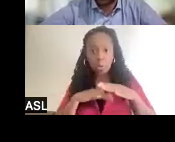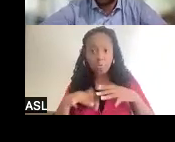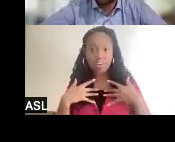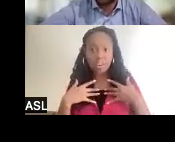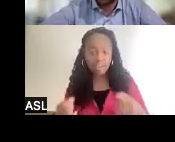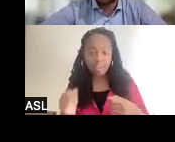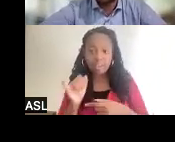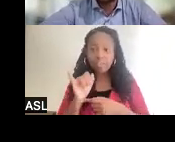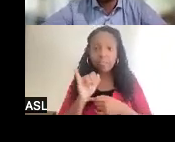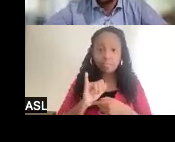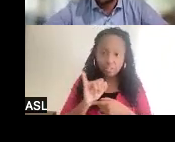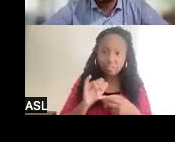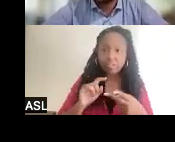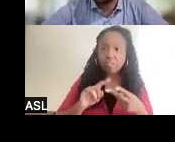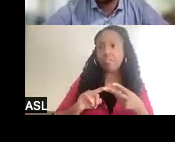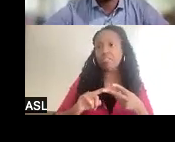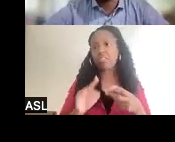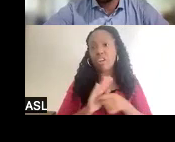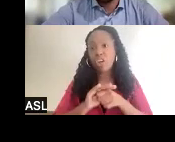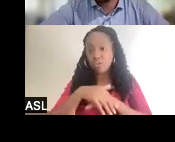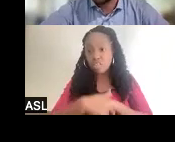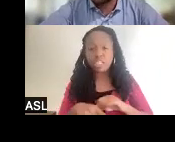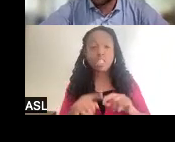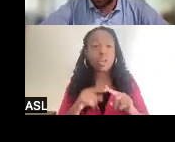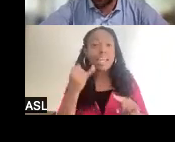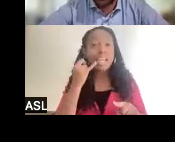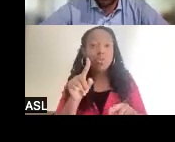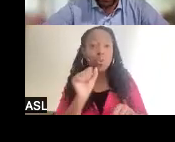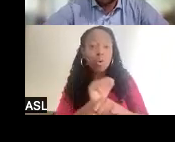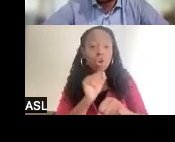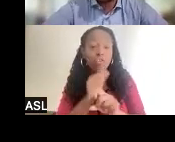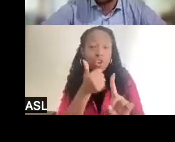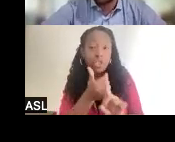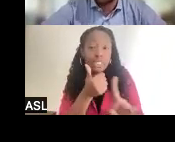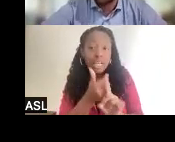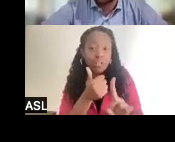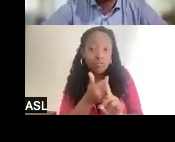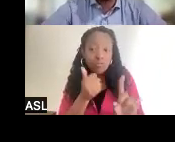and these benefits but if you work for yourself at all even as an individual with a disability or